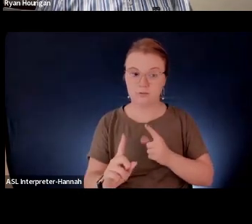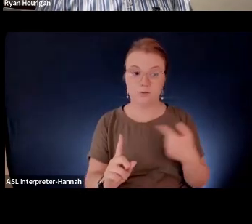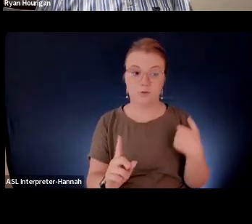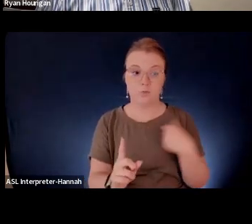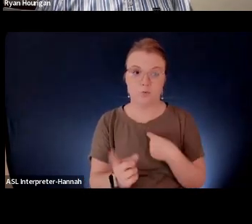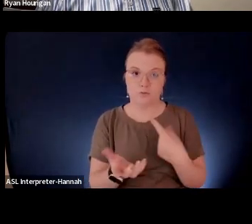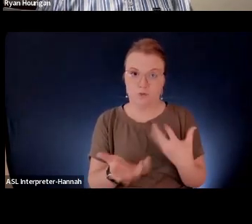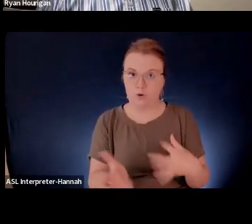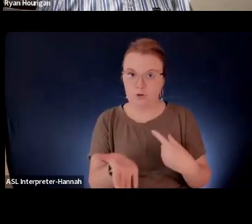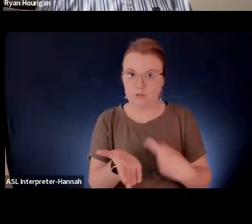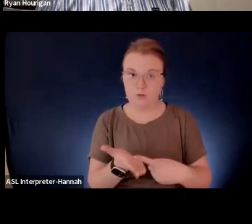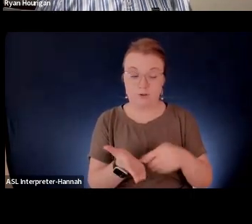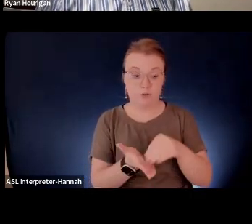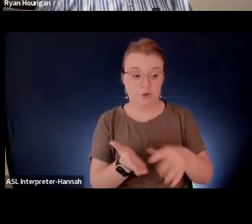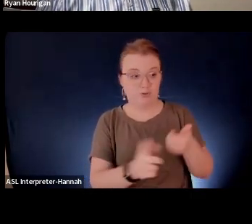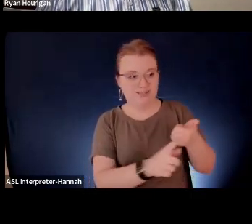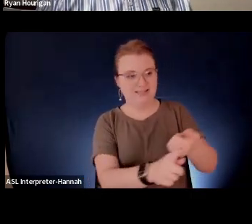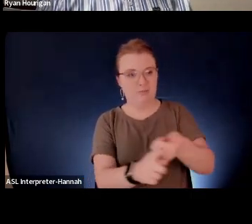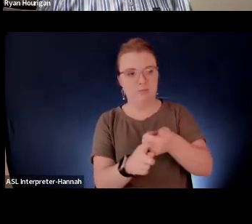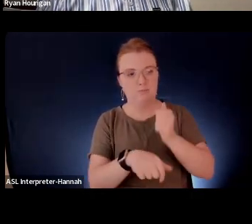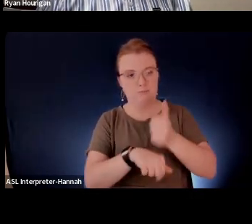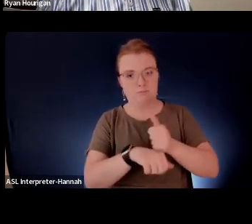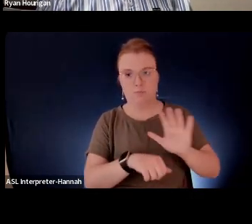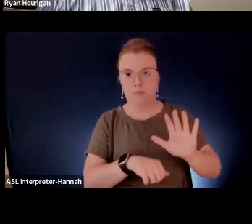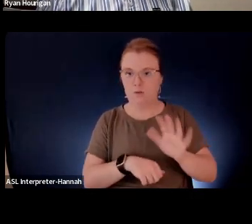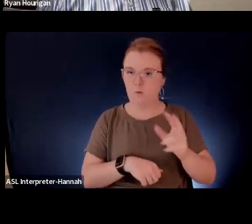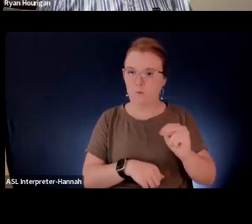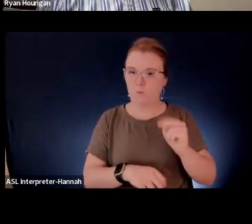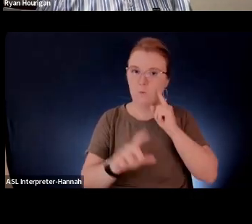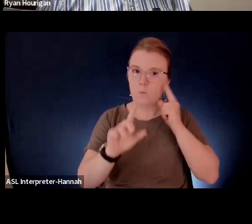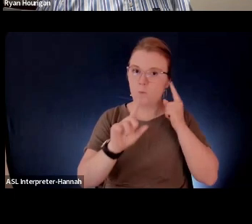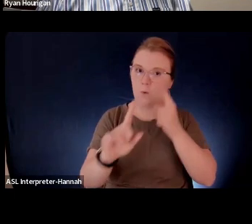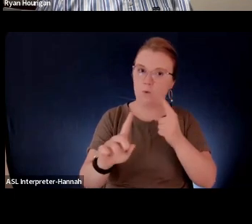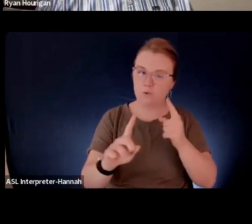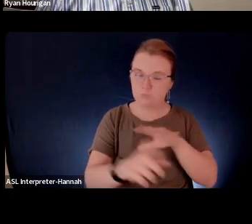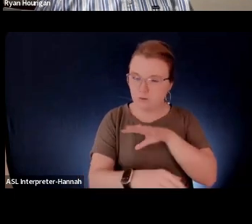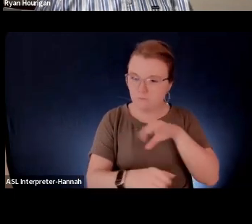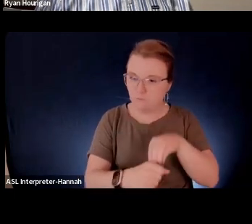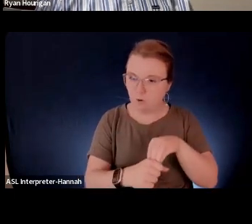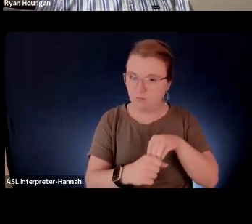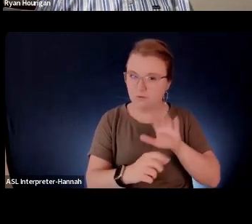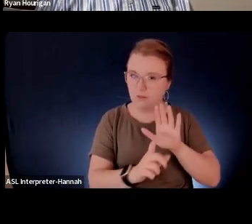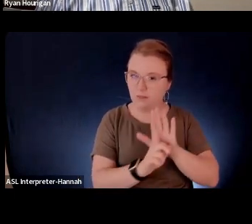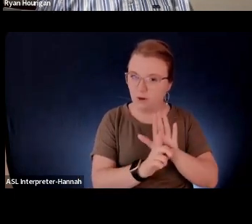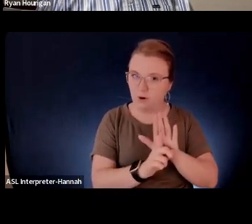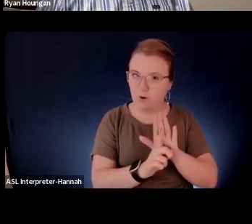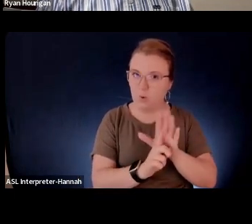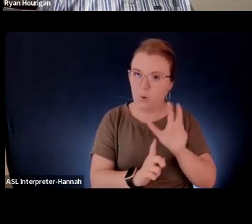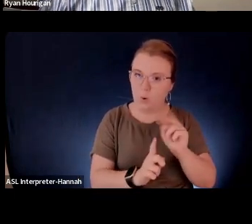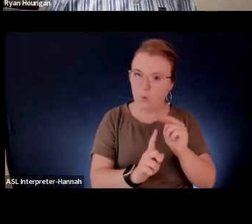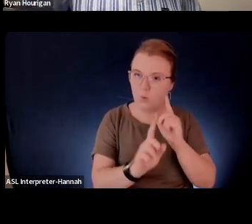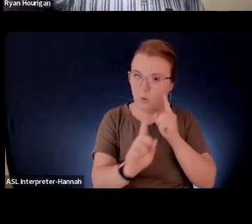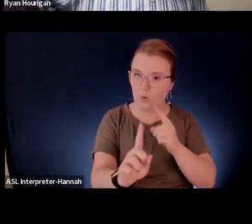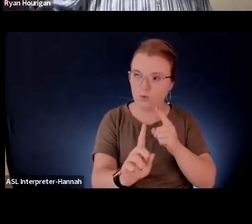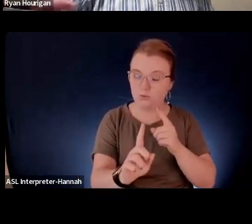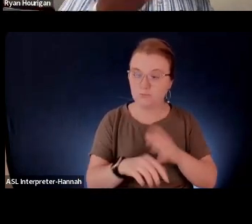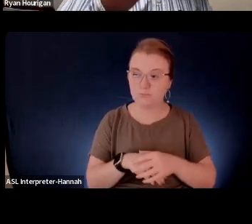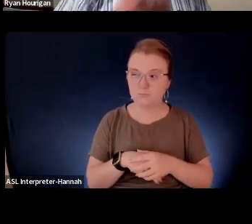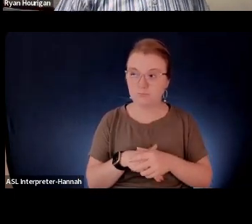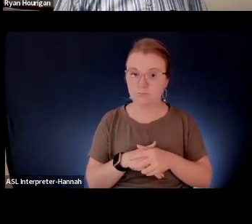their own goals or being involved in their own goals. But at the end here, tying a loop when it comes to action